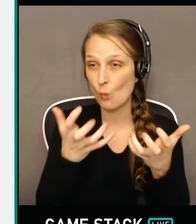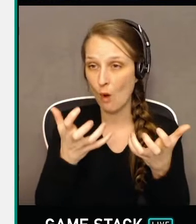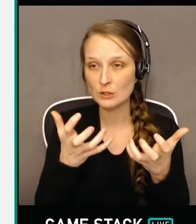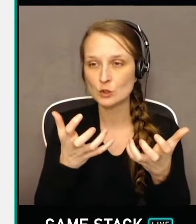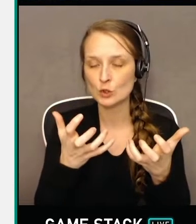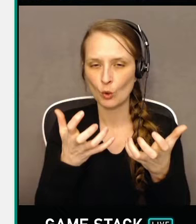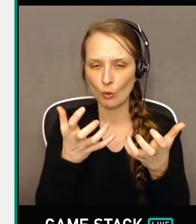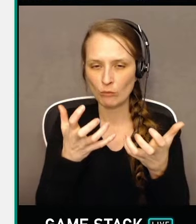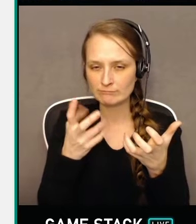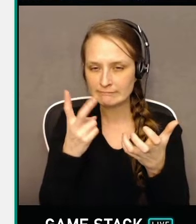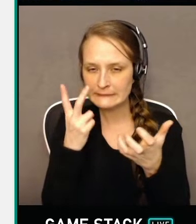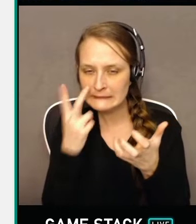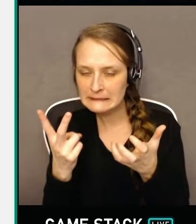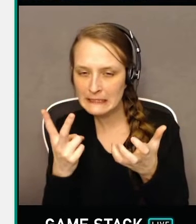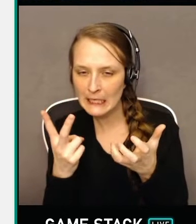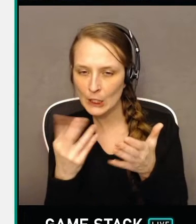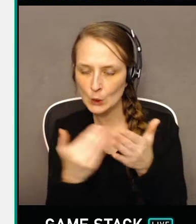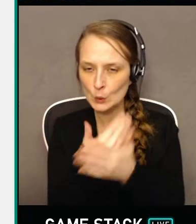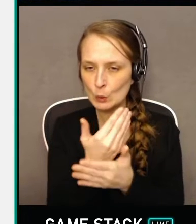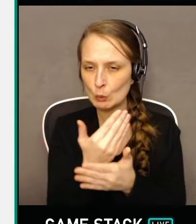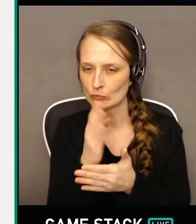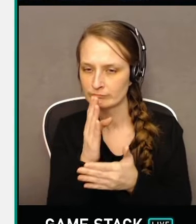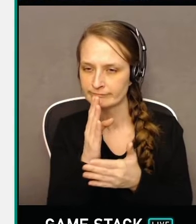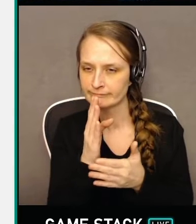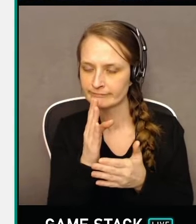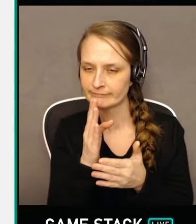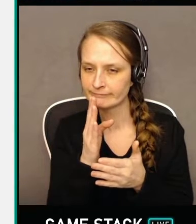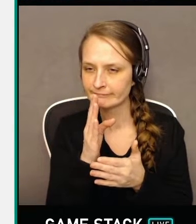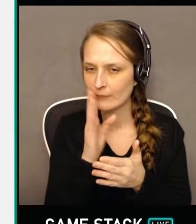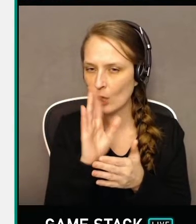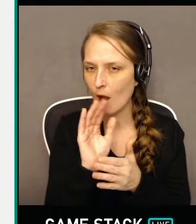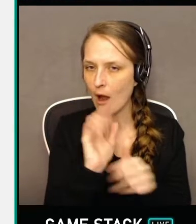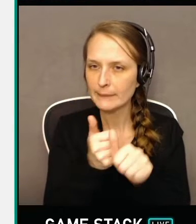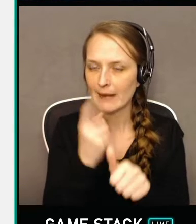a glimpse of a brand-new update to DirectX, the Agility SDK is for you.